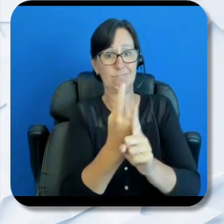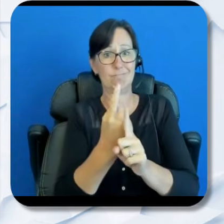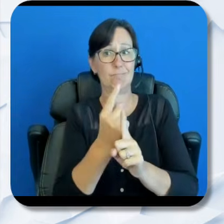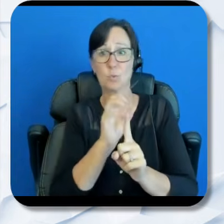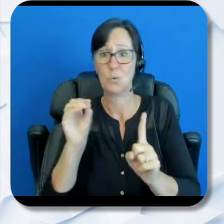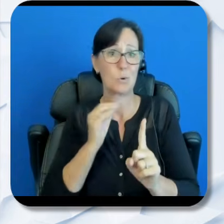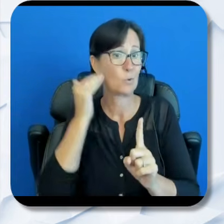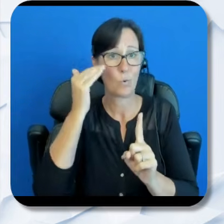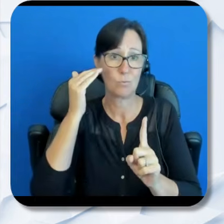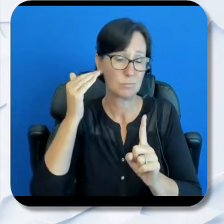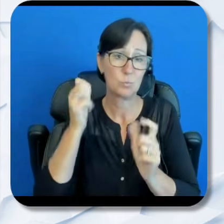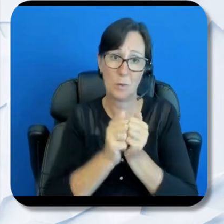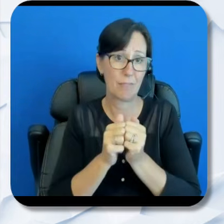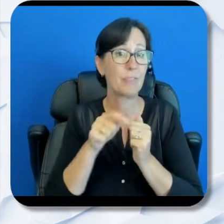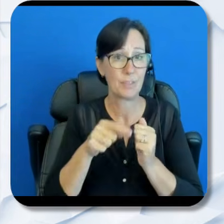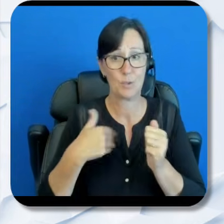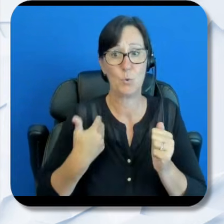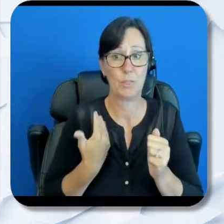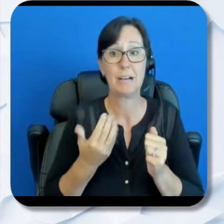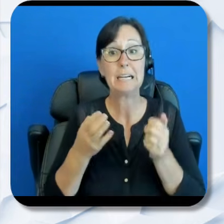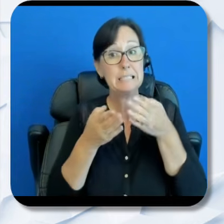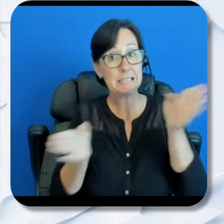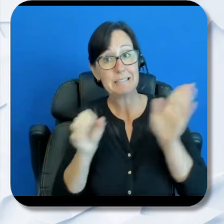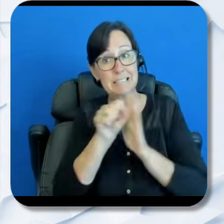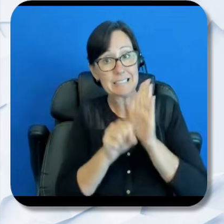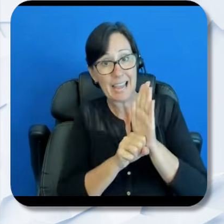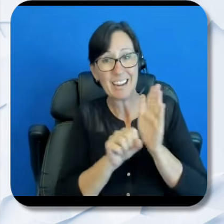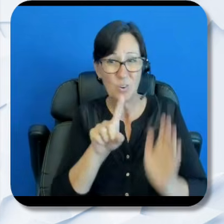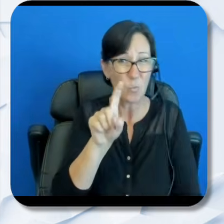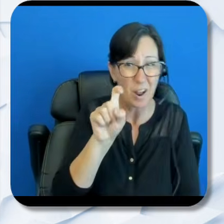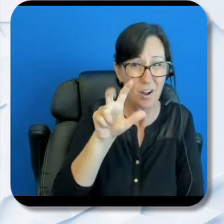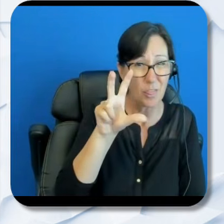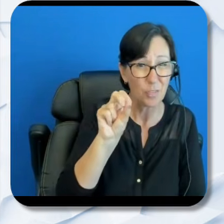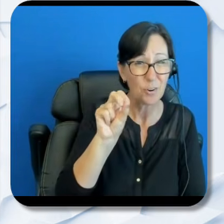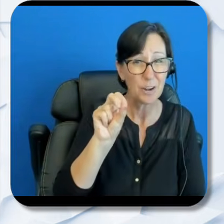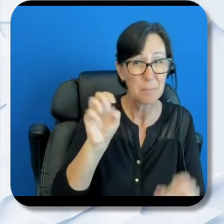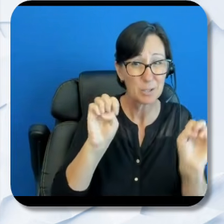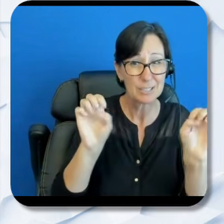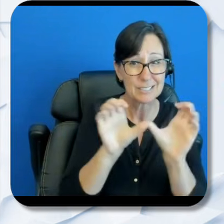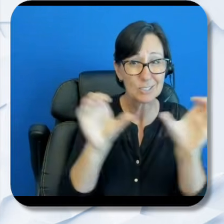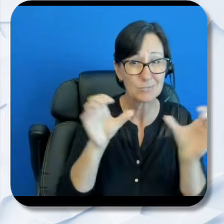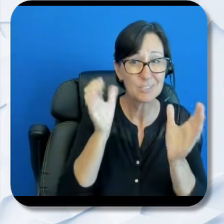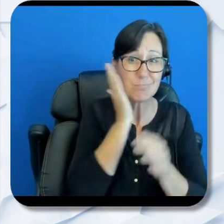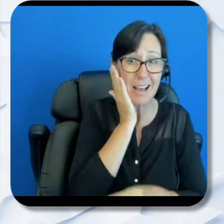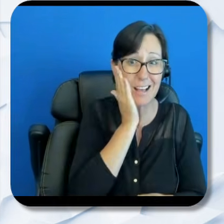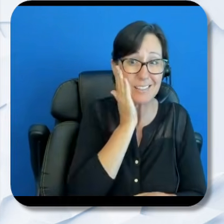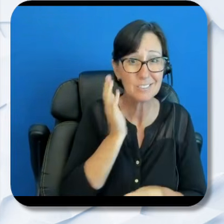Yet statewide, there are only about 130 licensed emergency shelter beds that are available for young people.